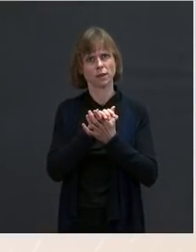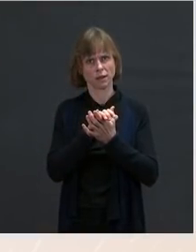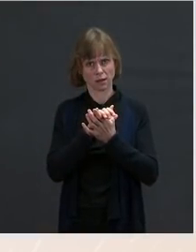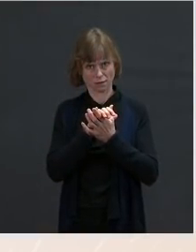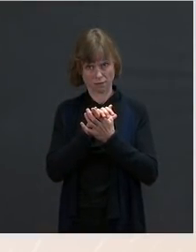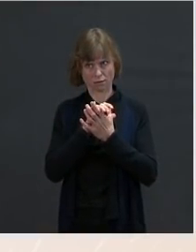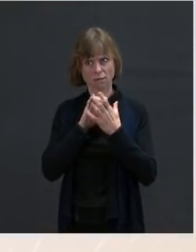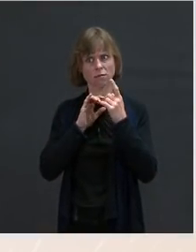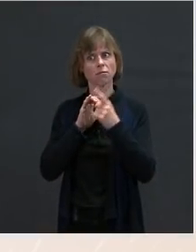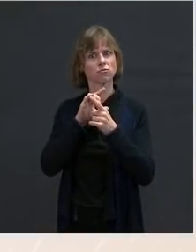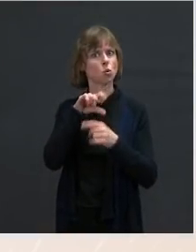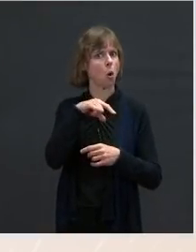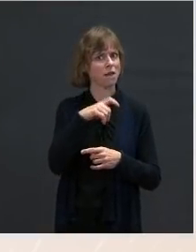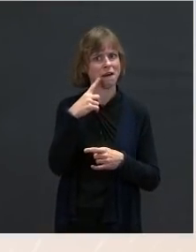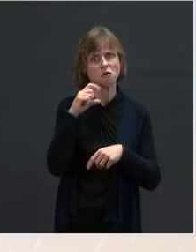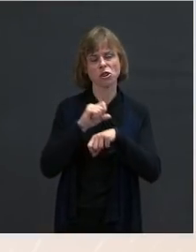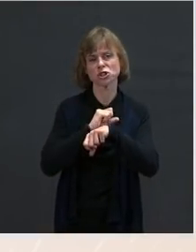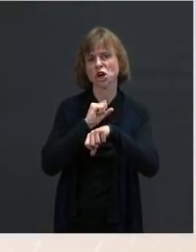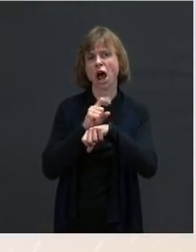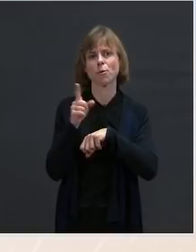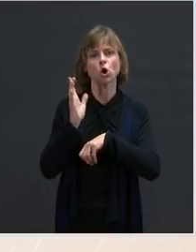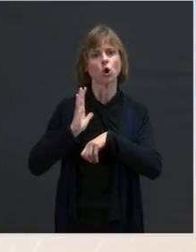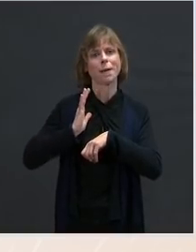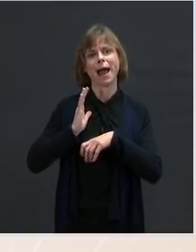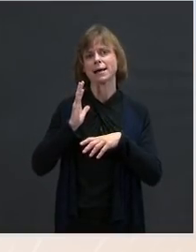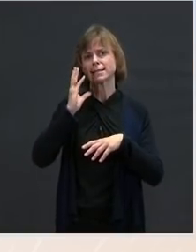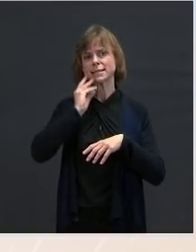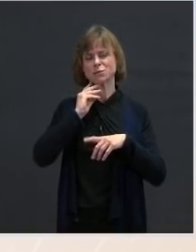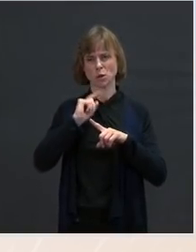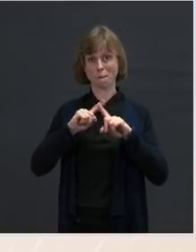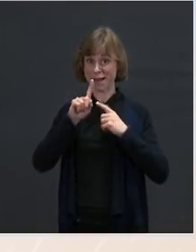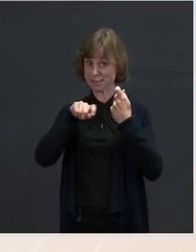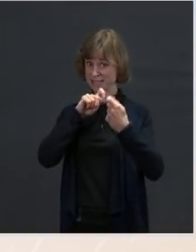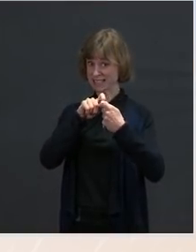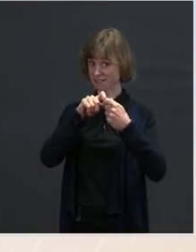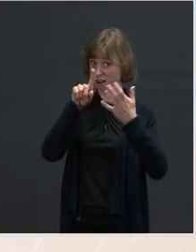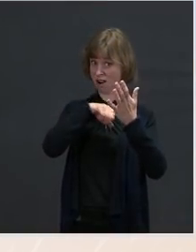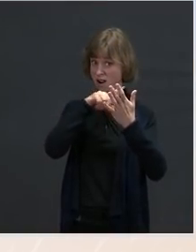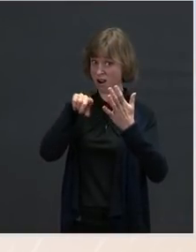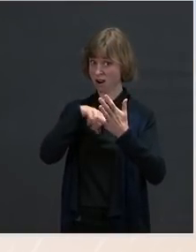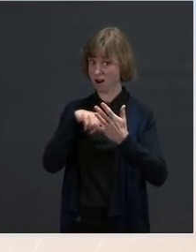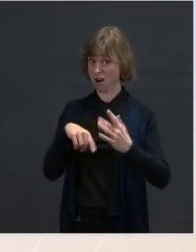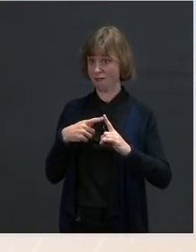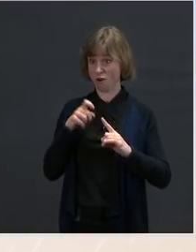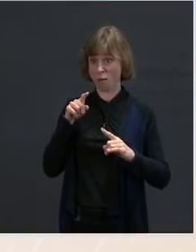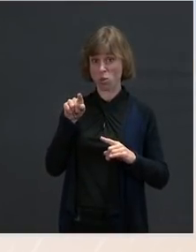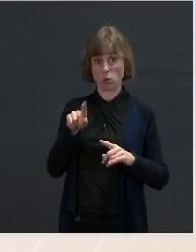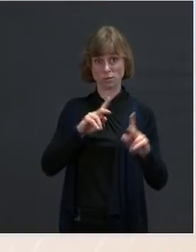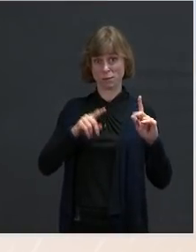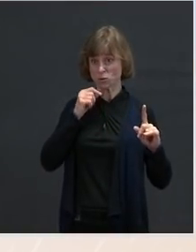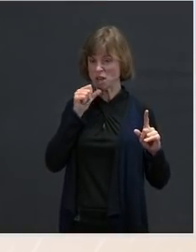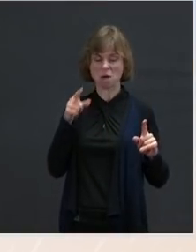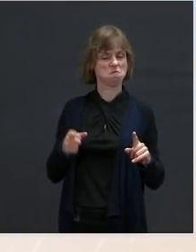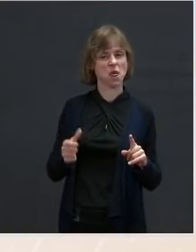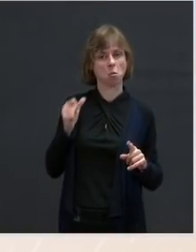You talk about her past experience. But the specific criticisms that we're getting from these people who are saying they are not going to vote for her is that --